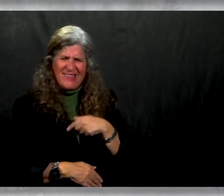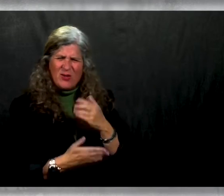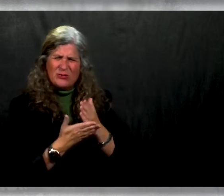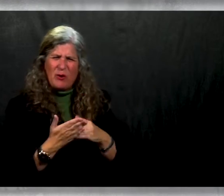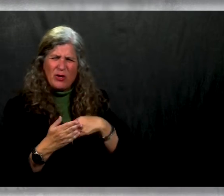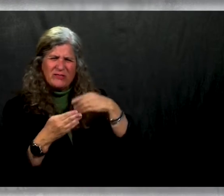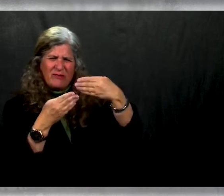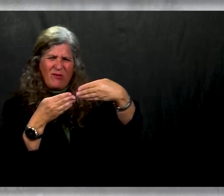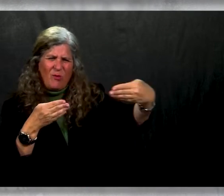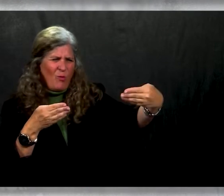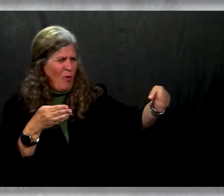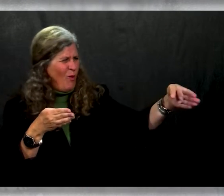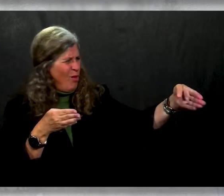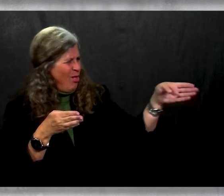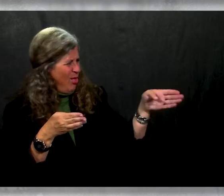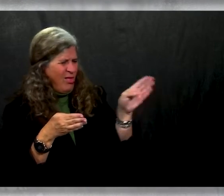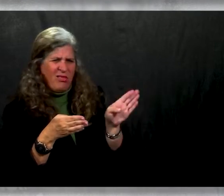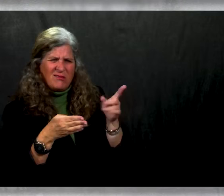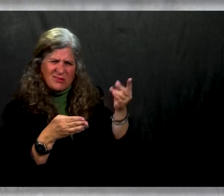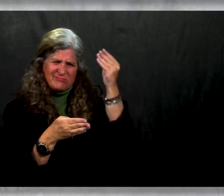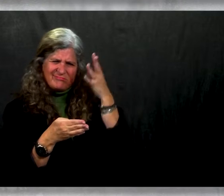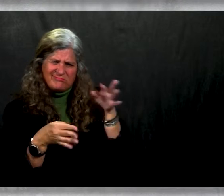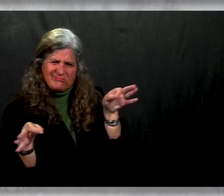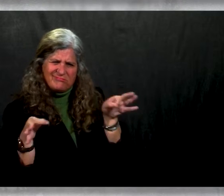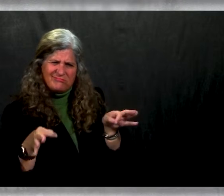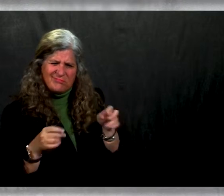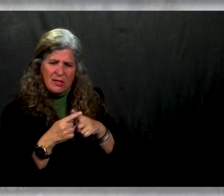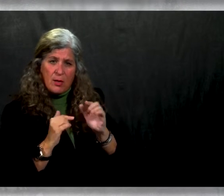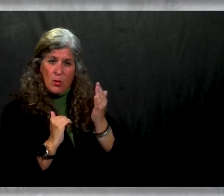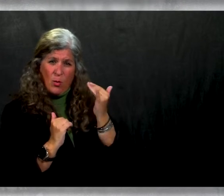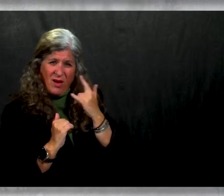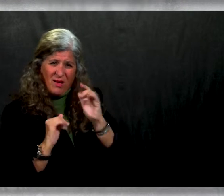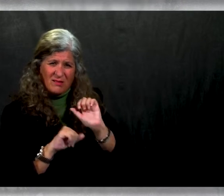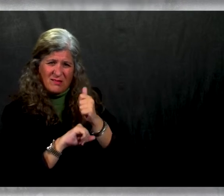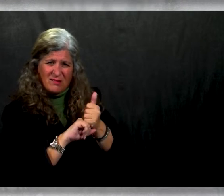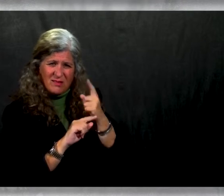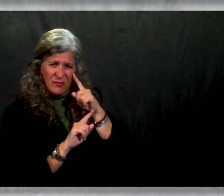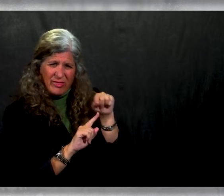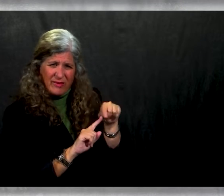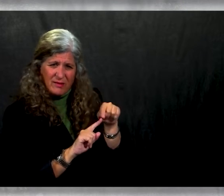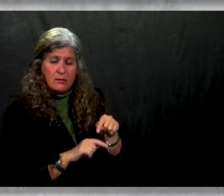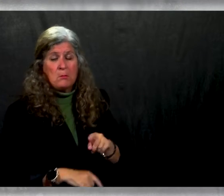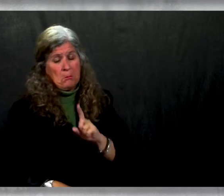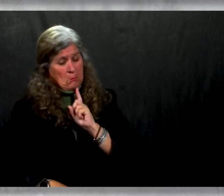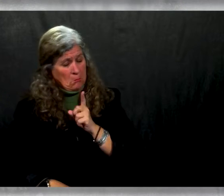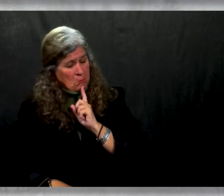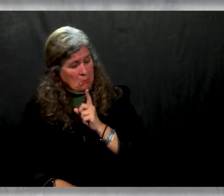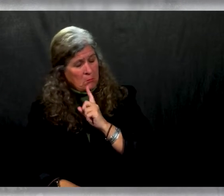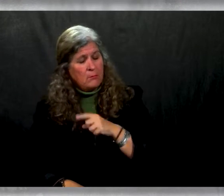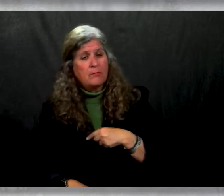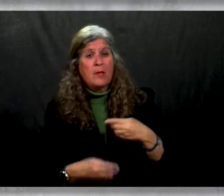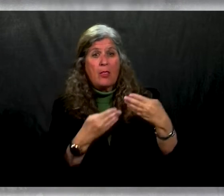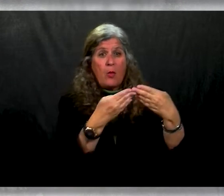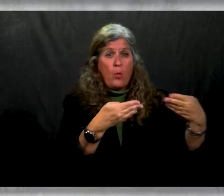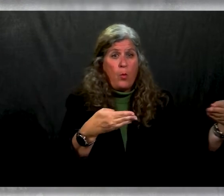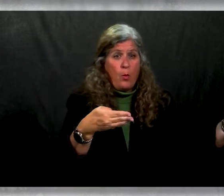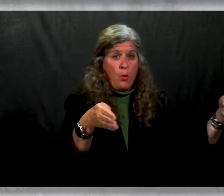Can you tell us more about that and maybe when and why it would've been constructed? Sure, so the wall is built